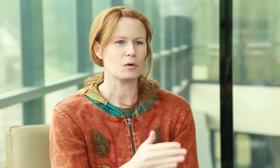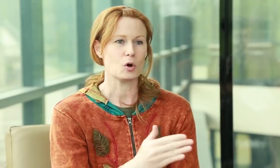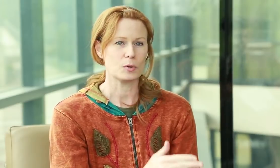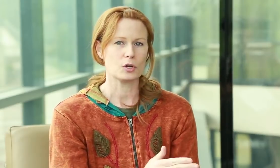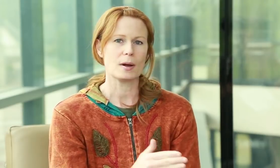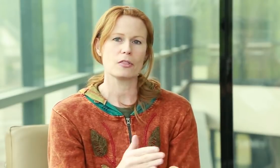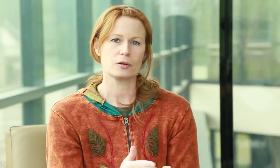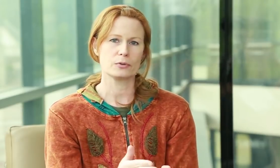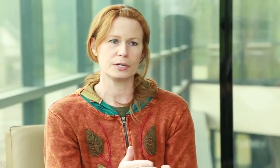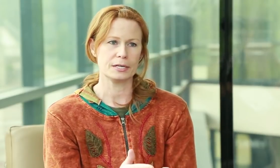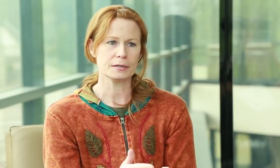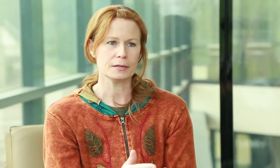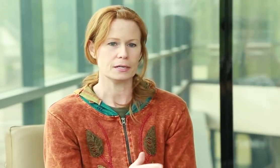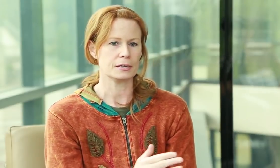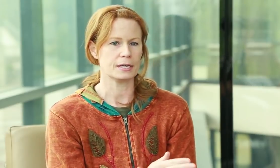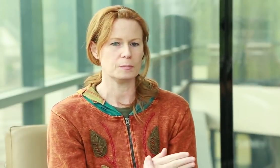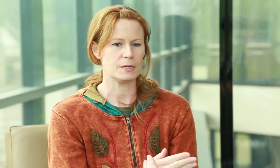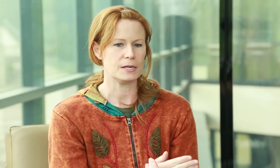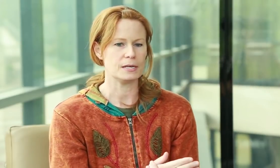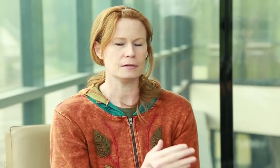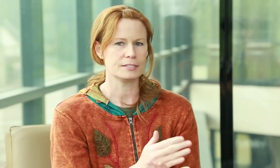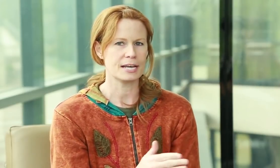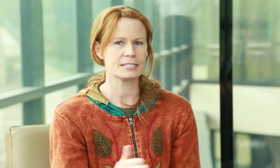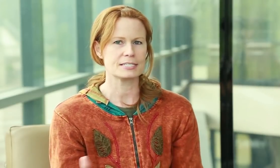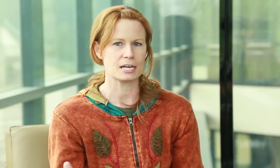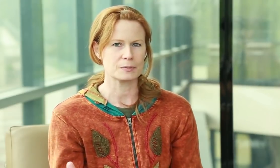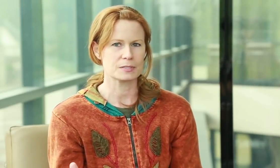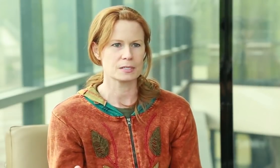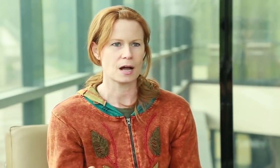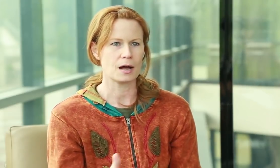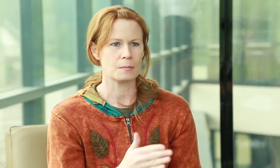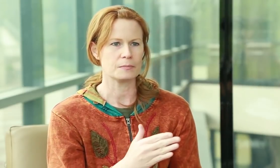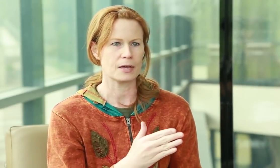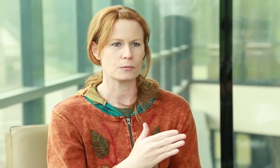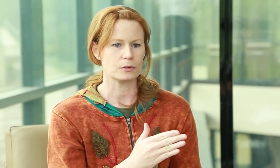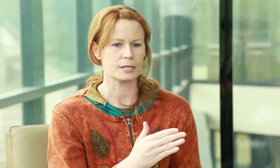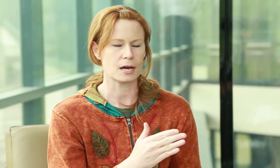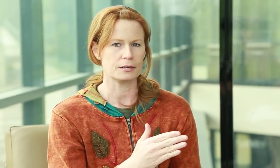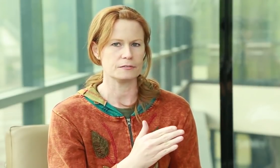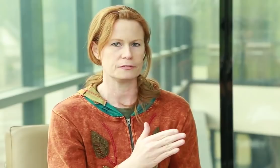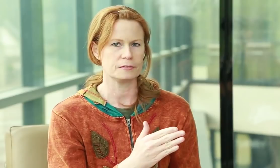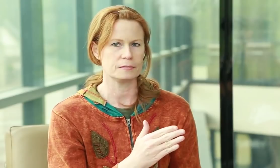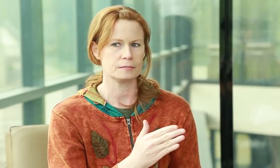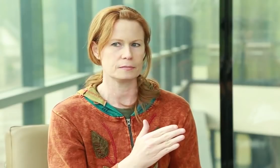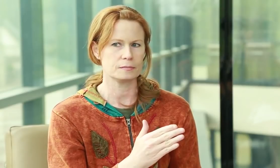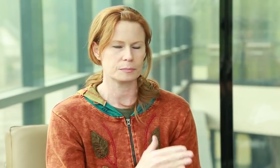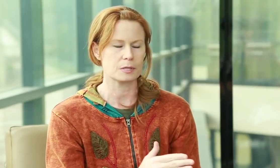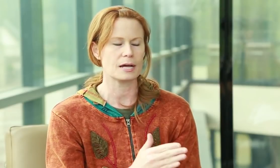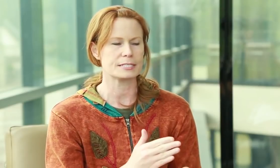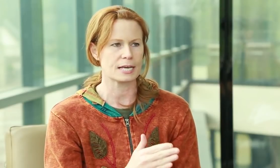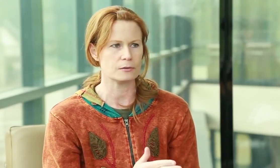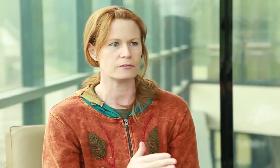you know, open your mouth and put in; it can be ten steps, um, that really kind of plots out